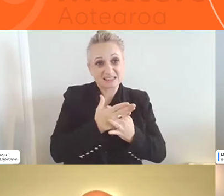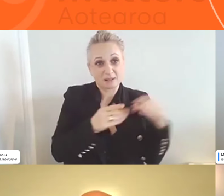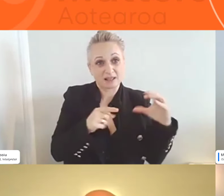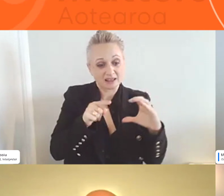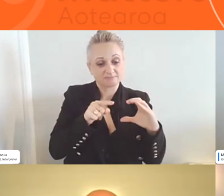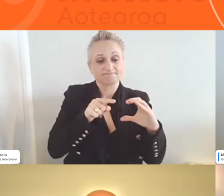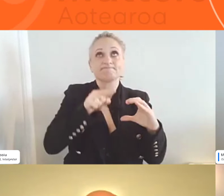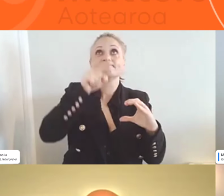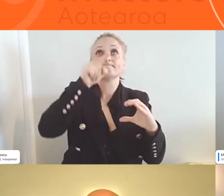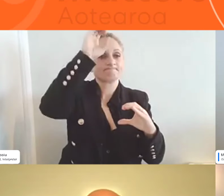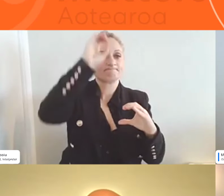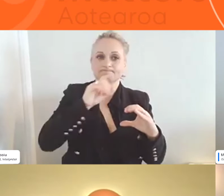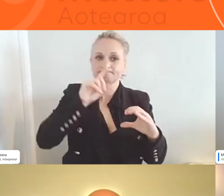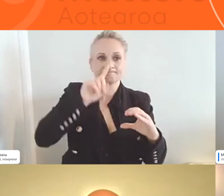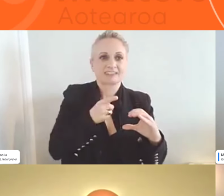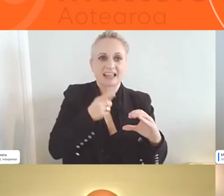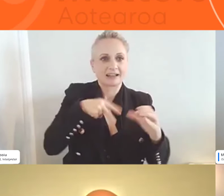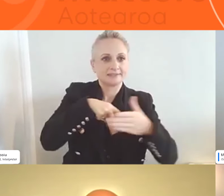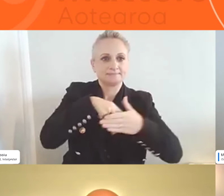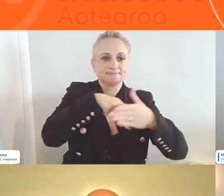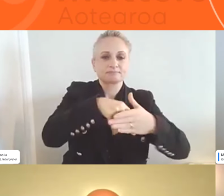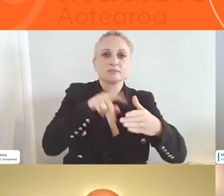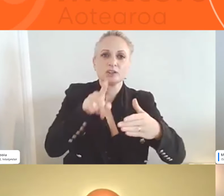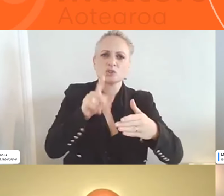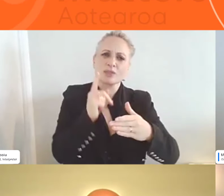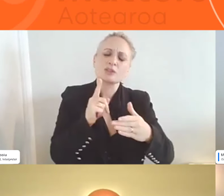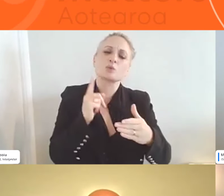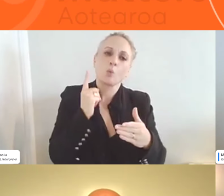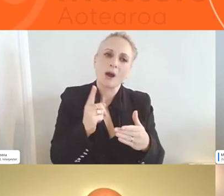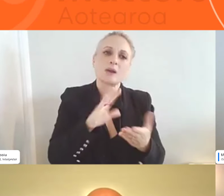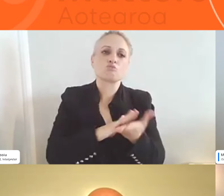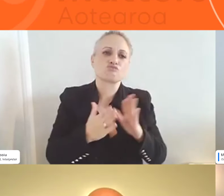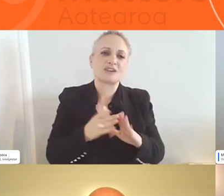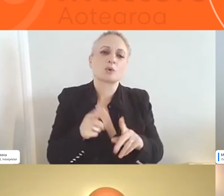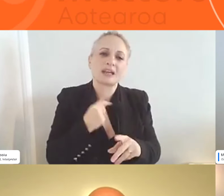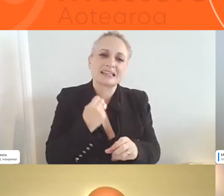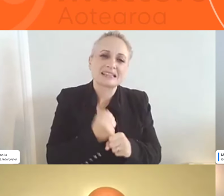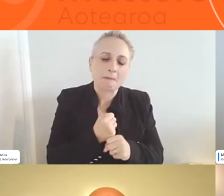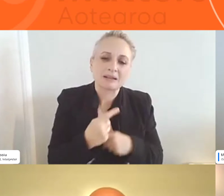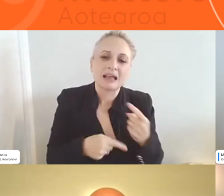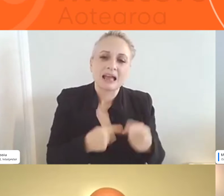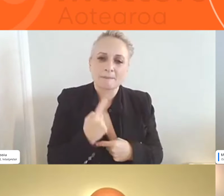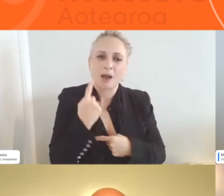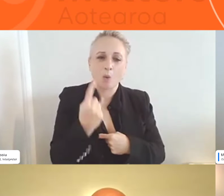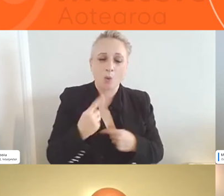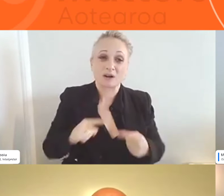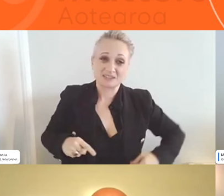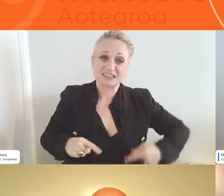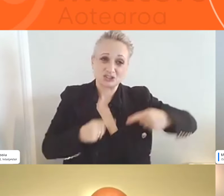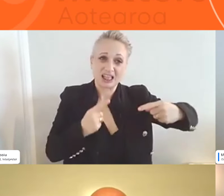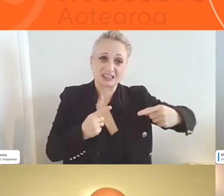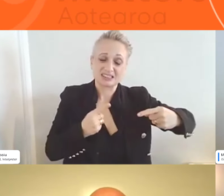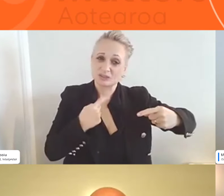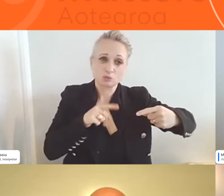it's just a practical example of one of the challenges we face as charitable community providers trying to do the right thing in